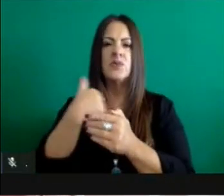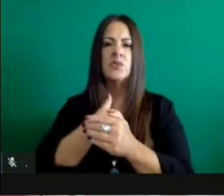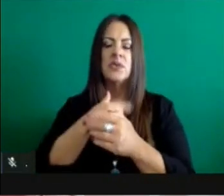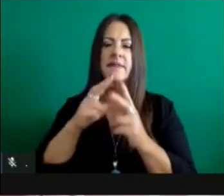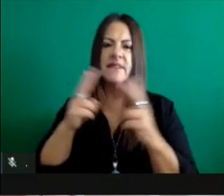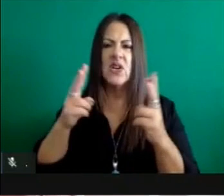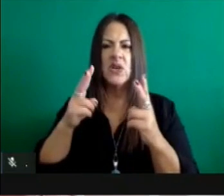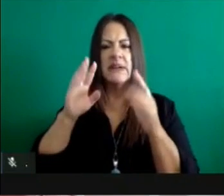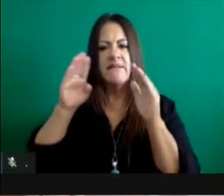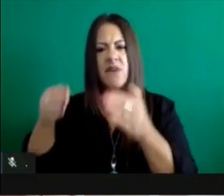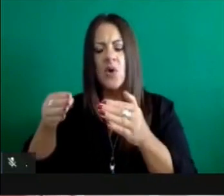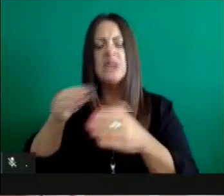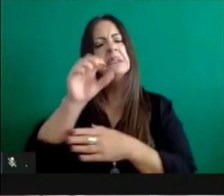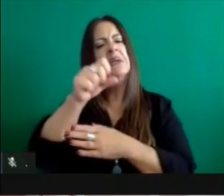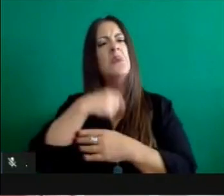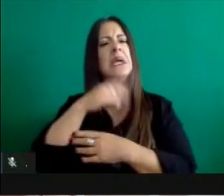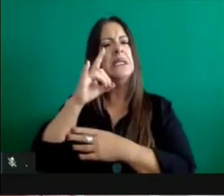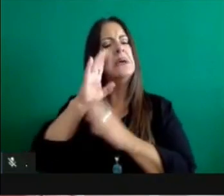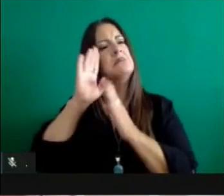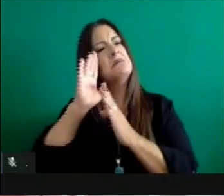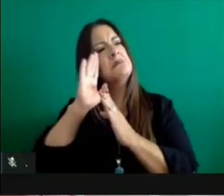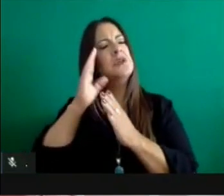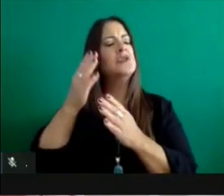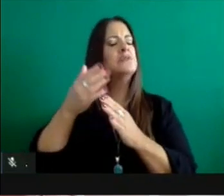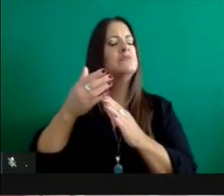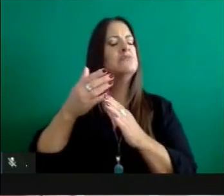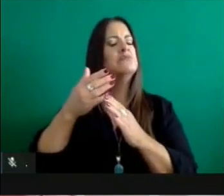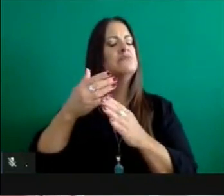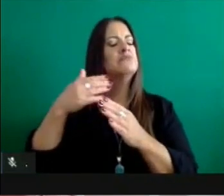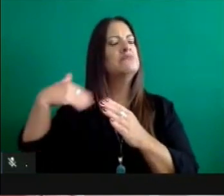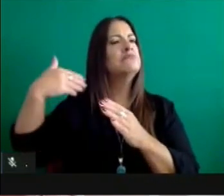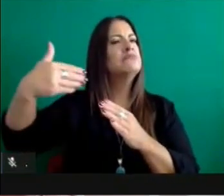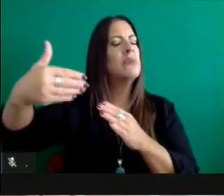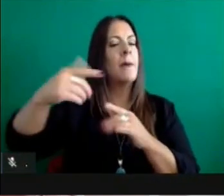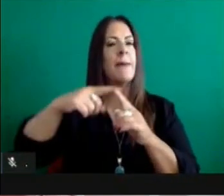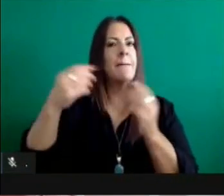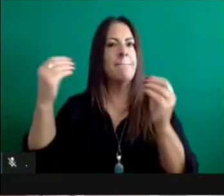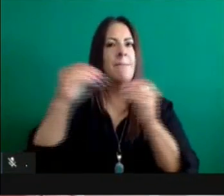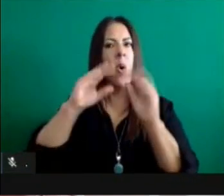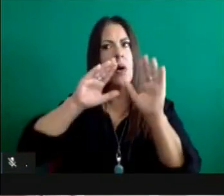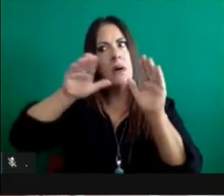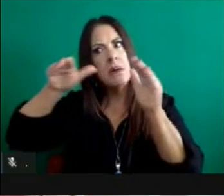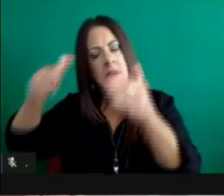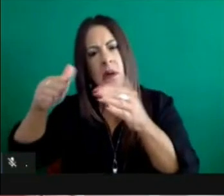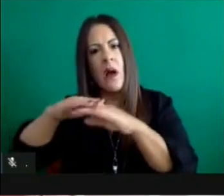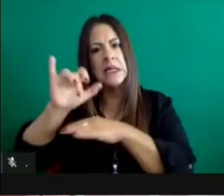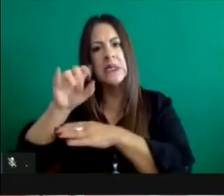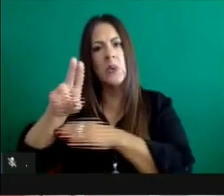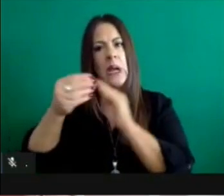DISCHARGED HOME. OUR FOCUS ON THAT ICU CAPACITY IS ONE THAT WE ARE NEWLY FOCUSED ON.